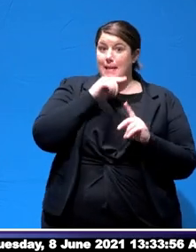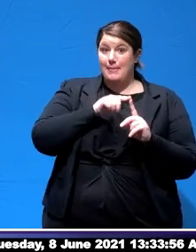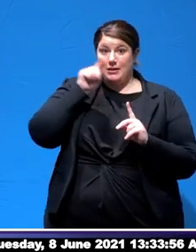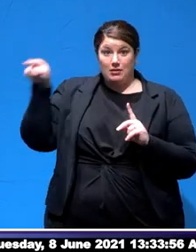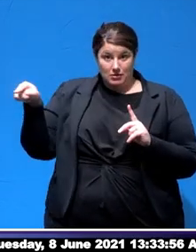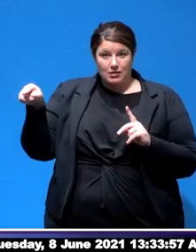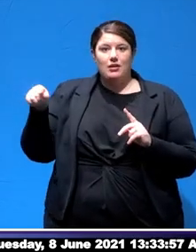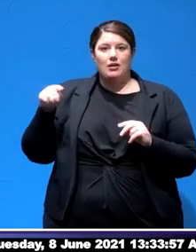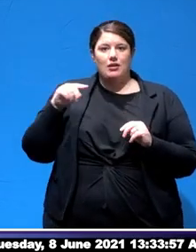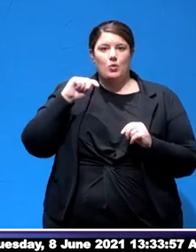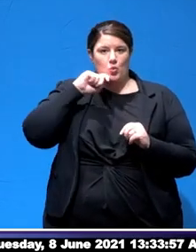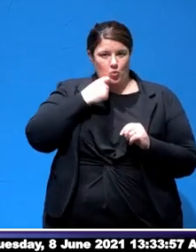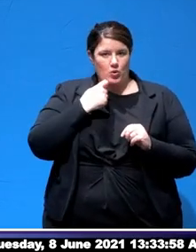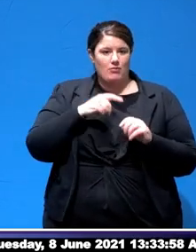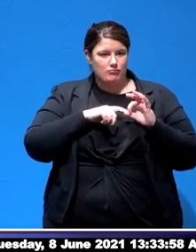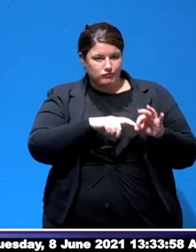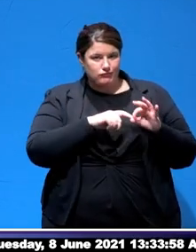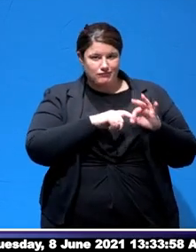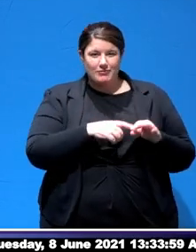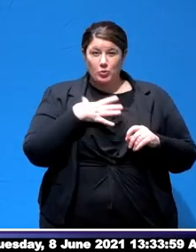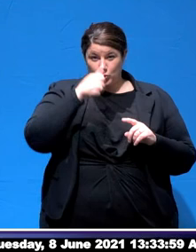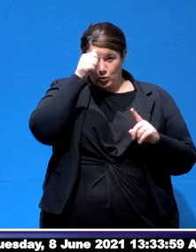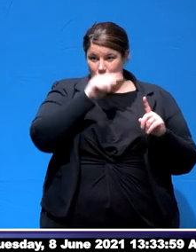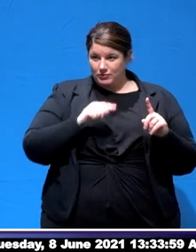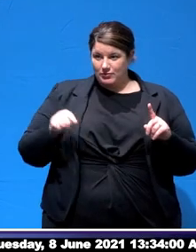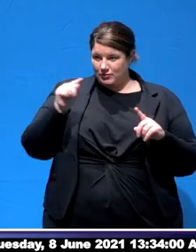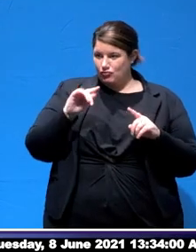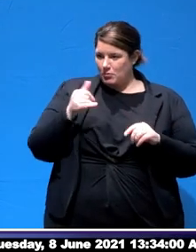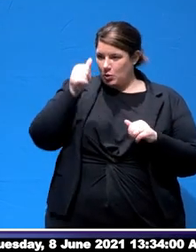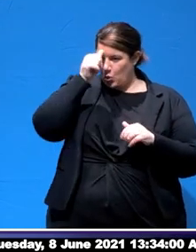Just so you are aware of where everybody is, you probably already are,